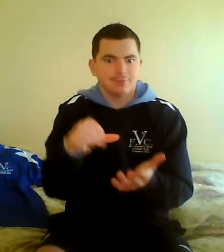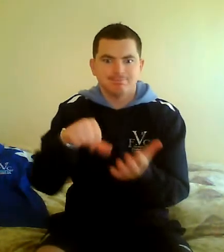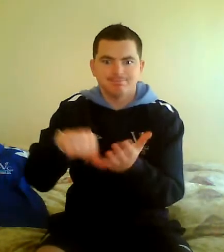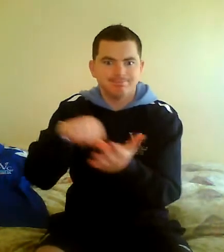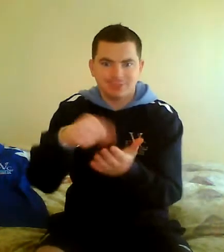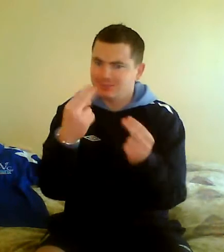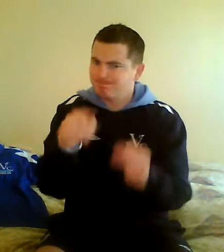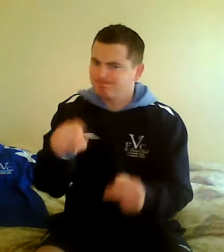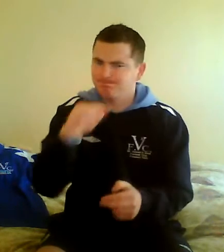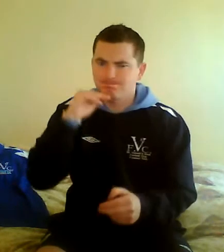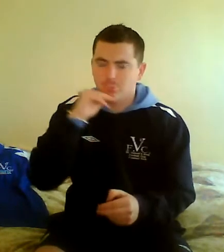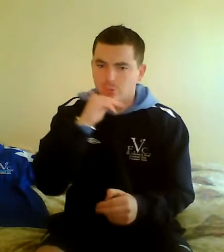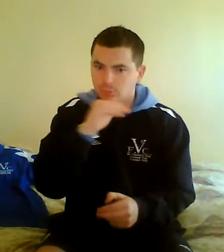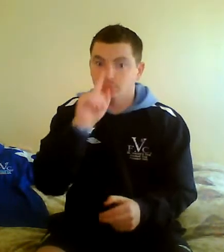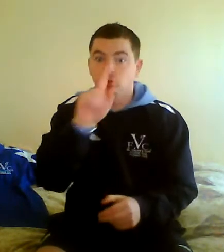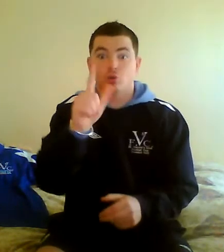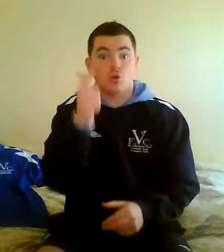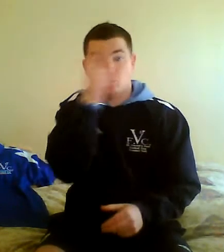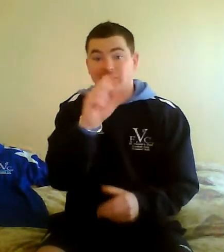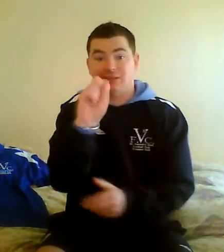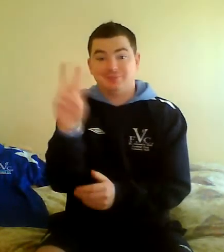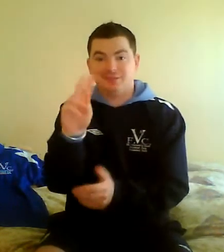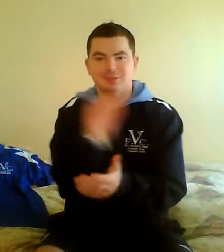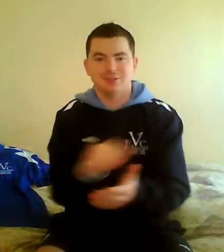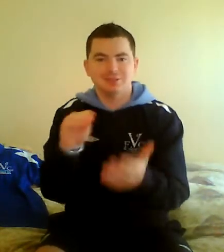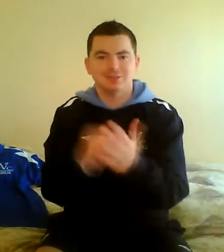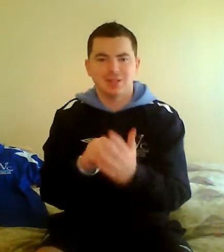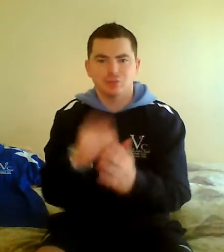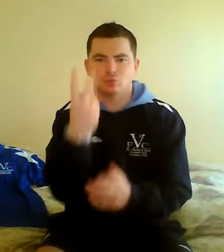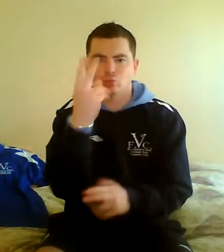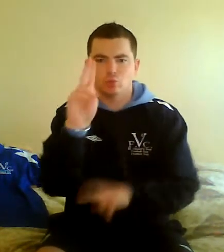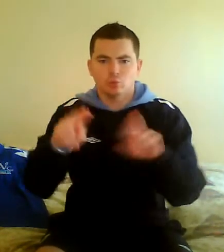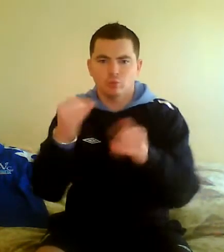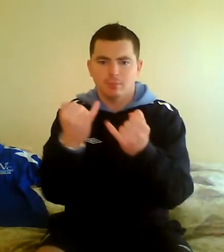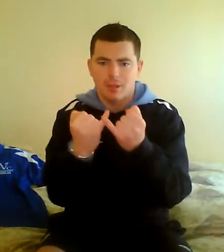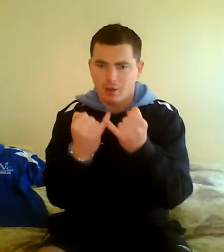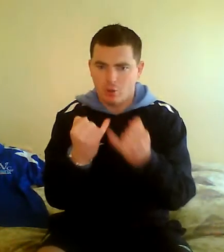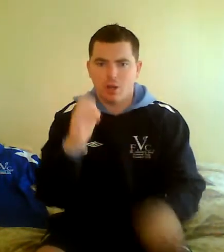These important positions were vacant but luckily we signed 2 new players